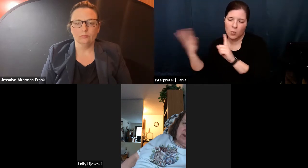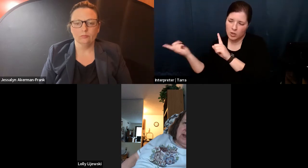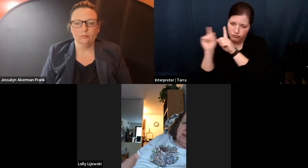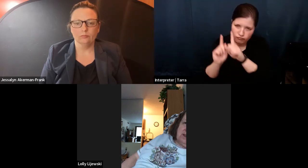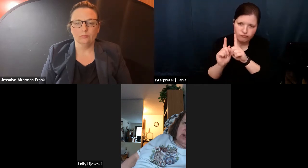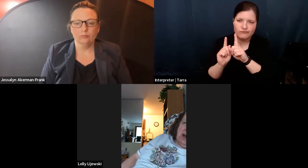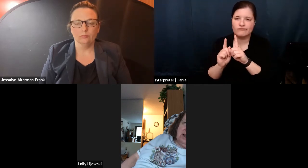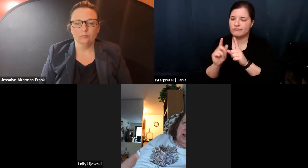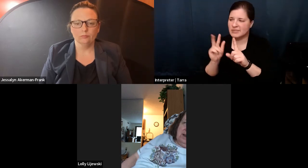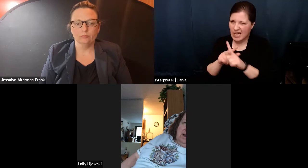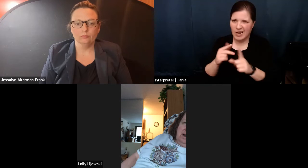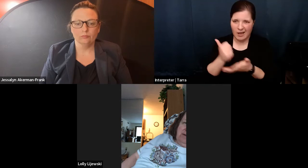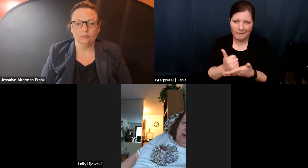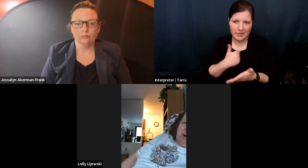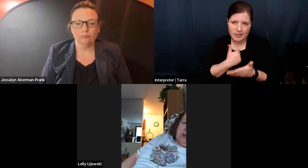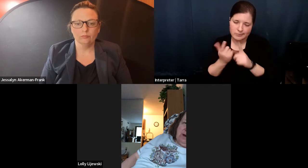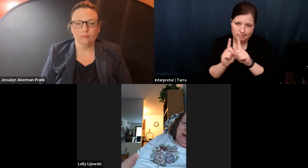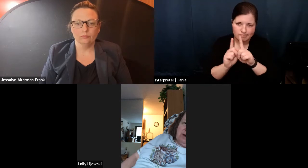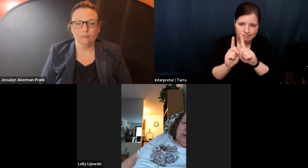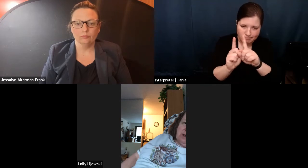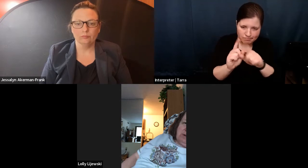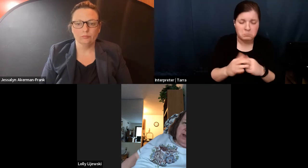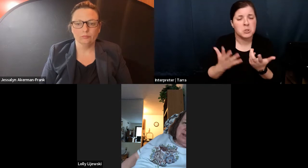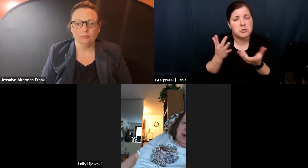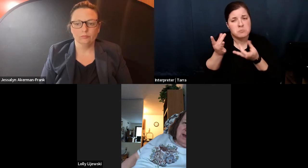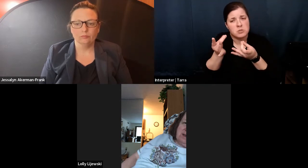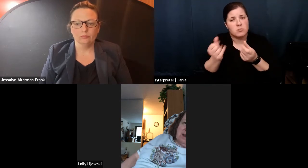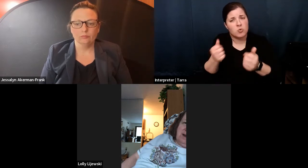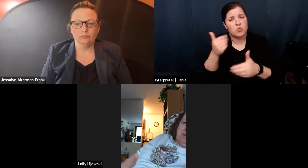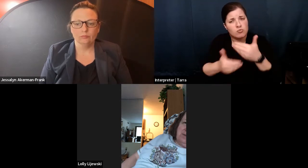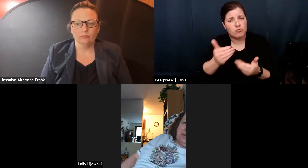Shopping, I use a combination of online and in store and usually if I'm in the store I get assistance from, say I go